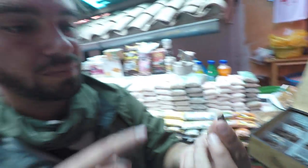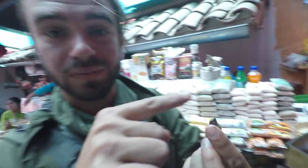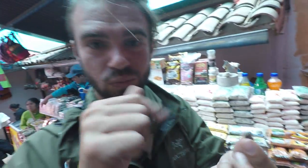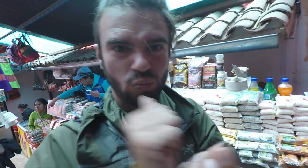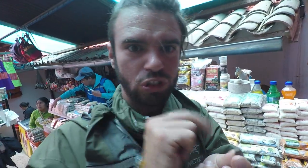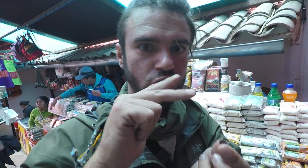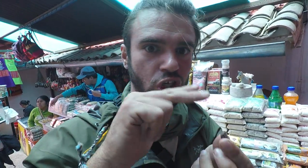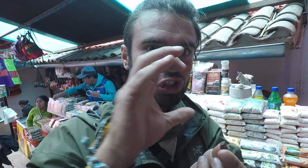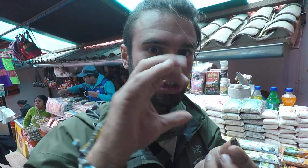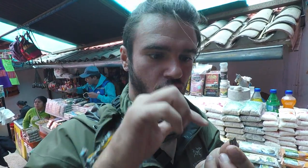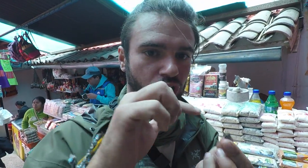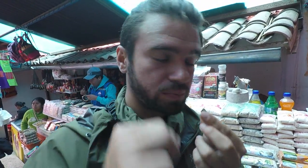This chocolate comes with a salt flavor.